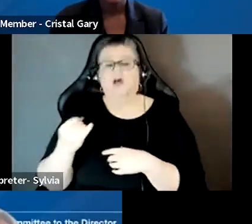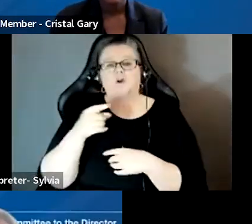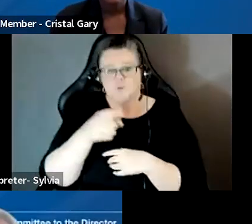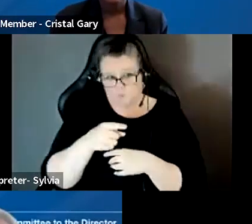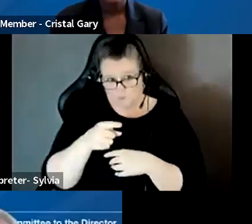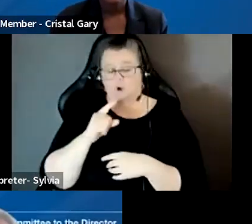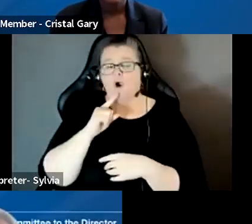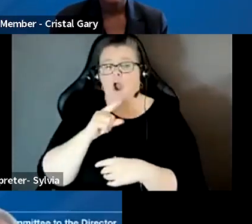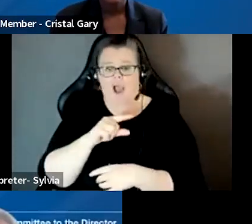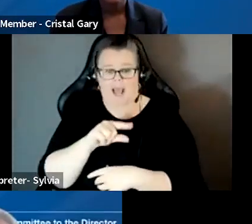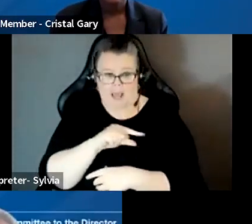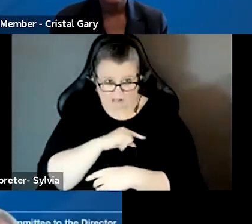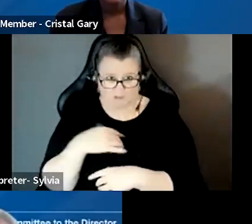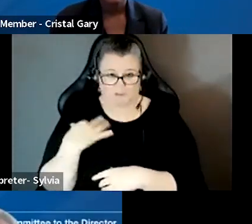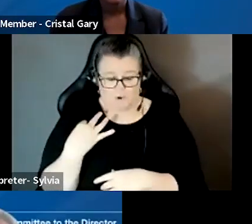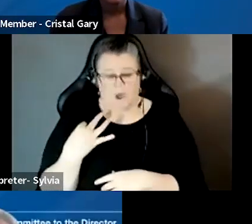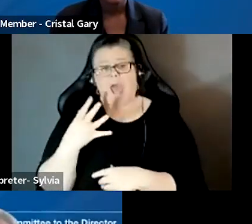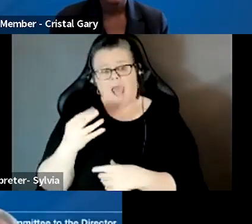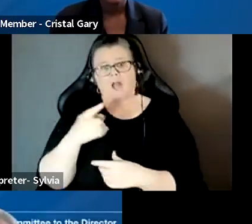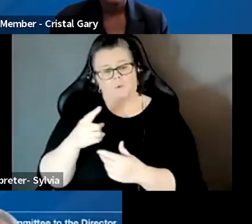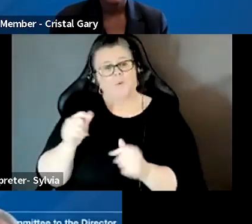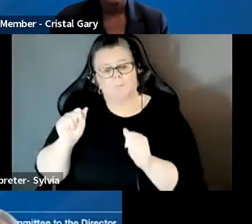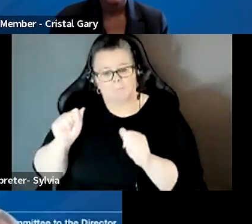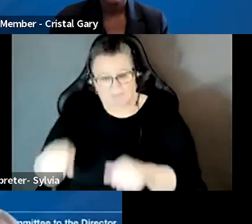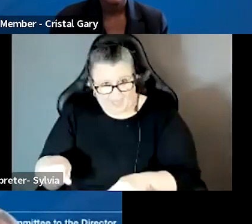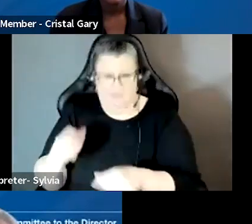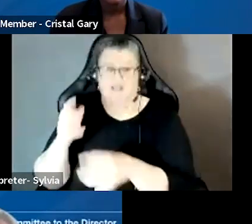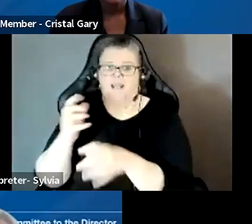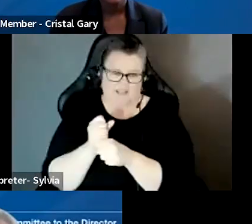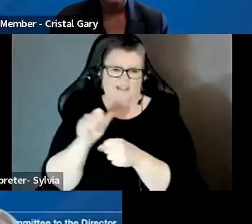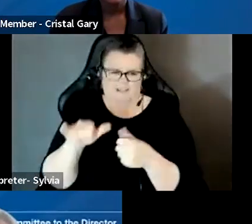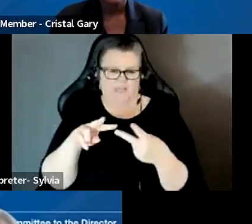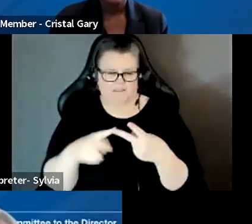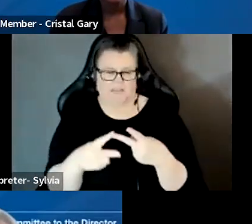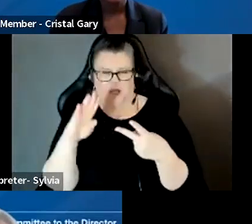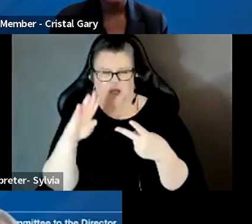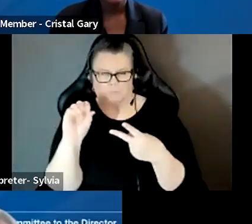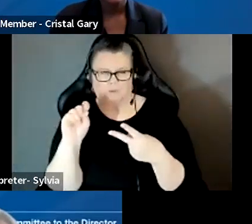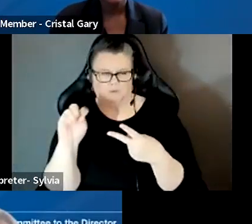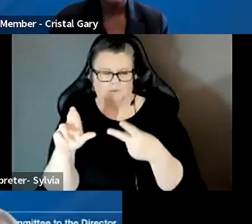Those considerations that I mentioned are an attempt to help people work through like, "Well, I may,